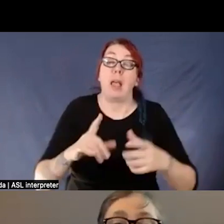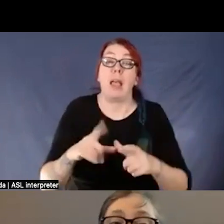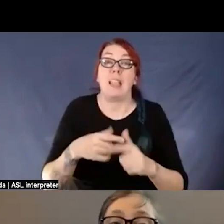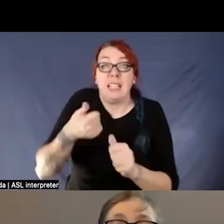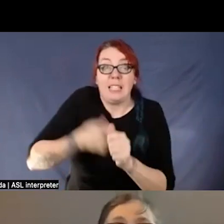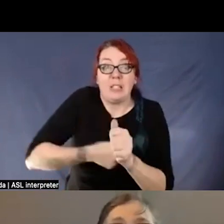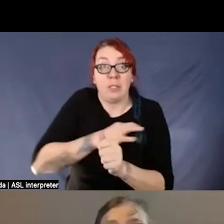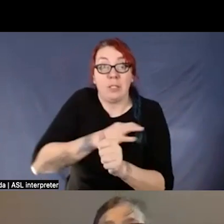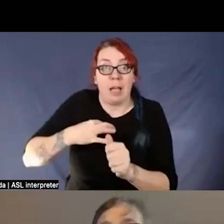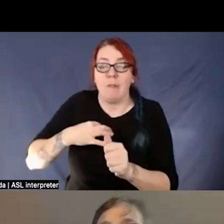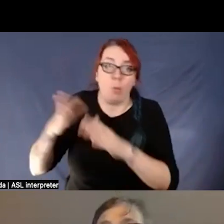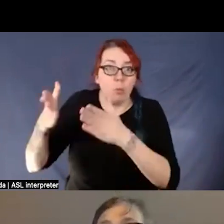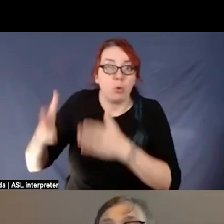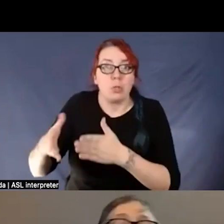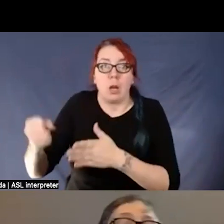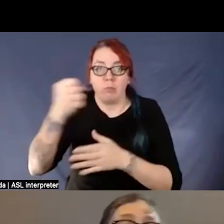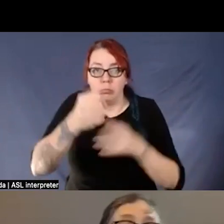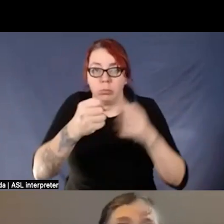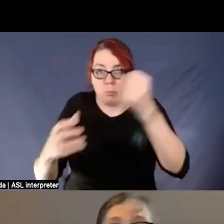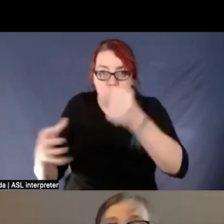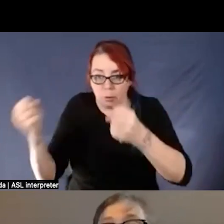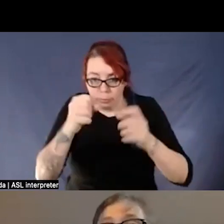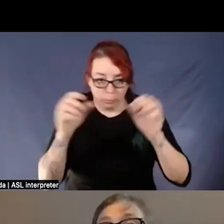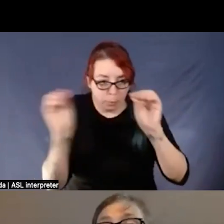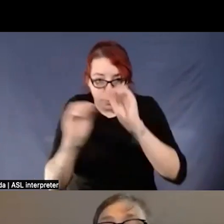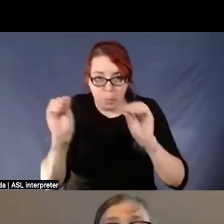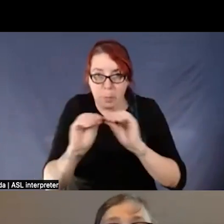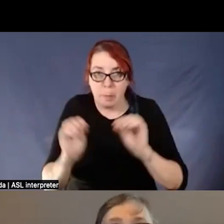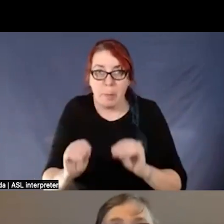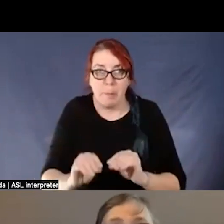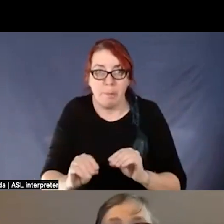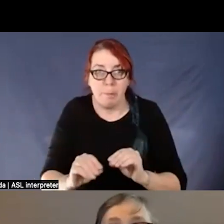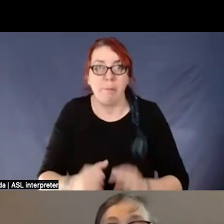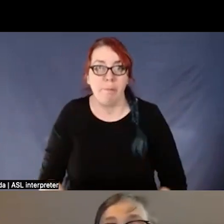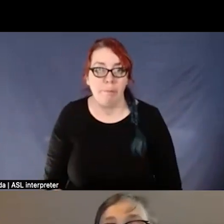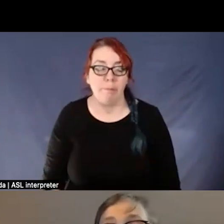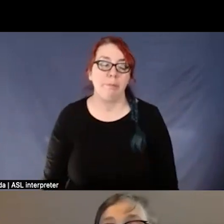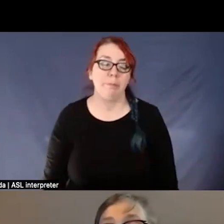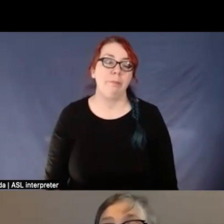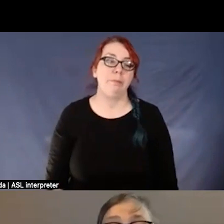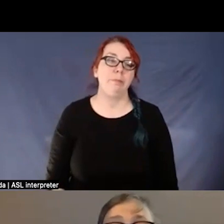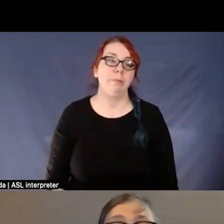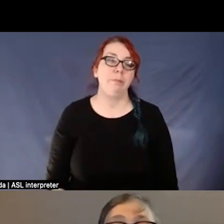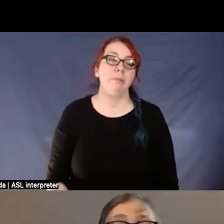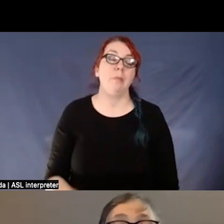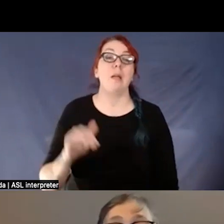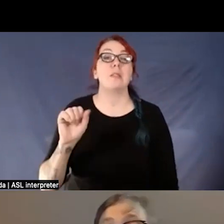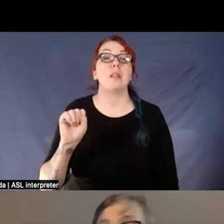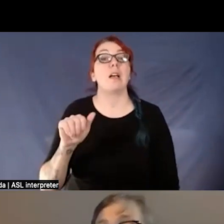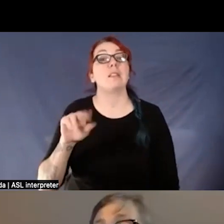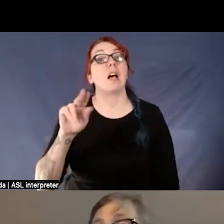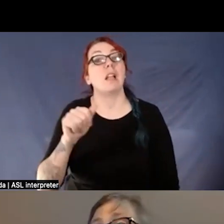So why use Asana collaboration? It's designed to facilitate collaboration among team levels.